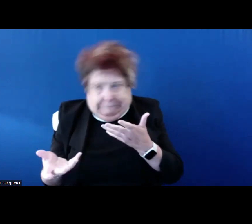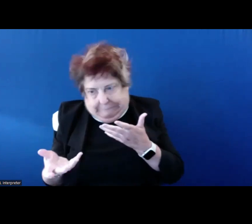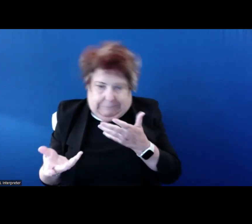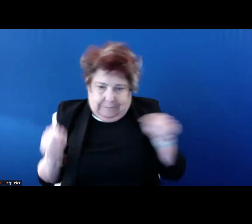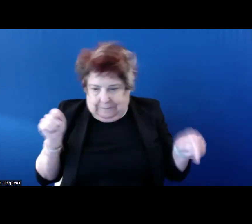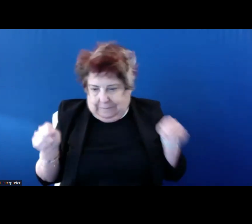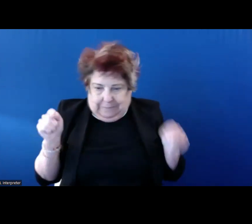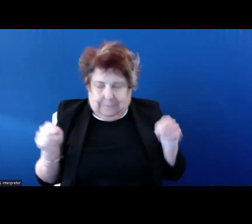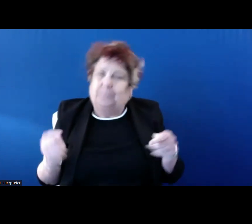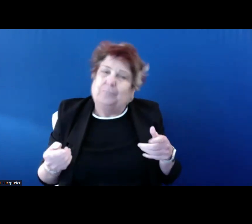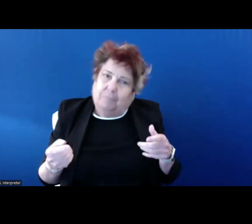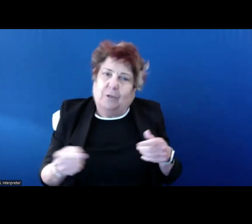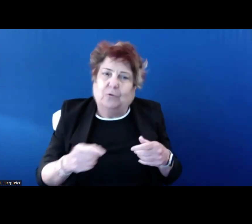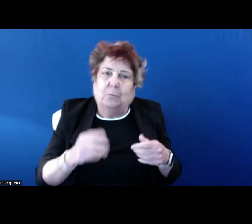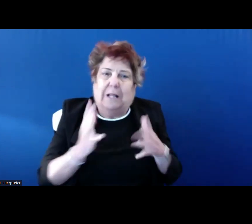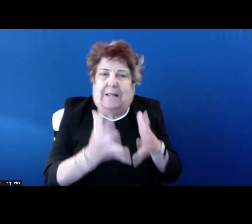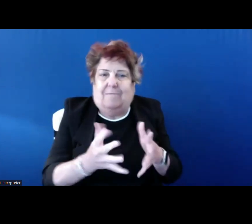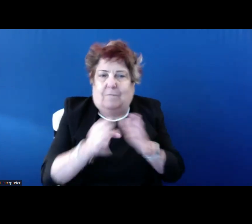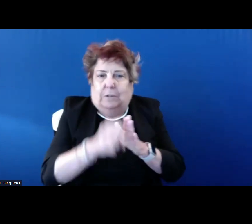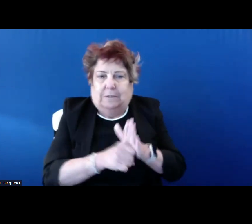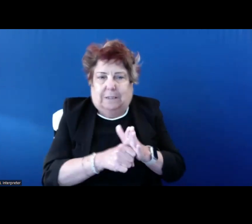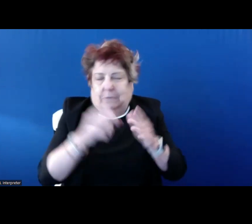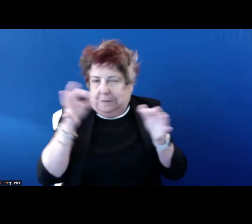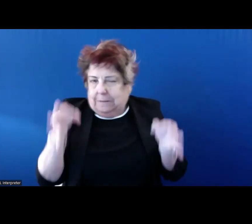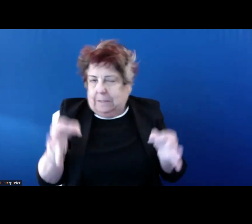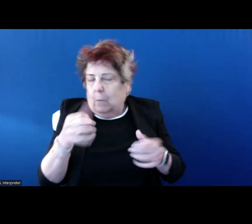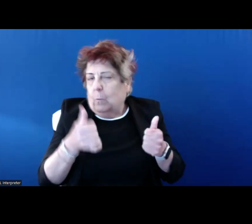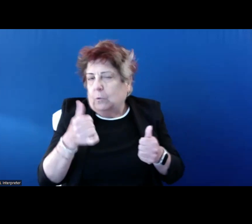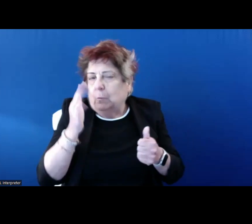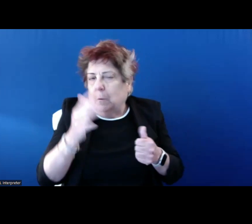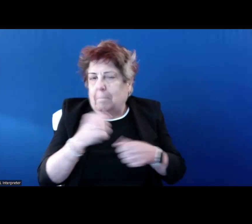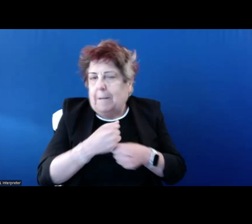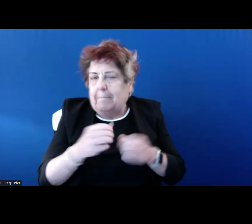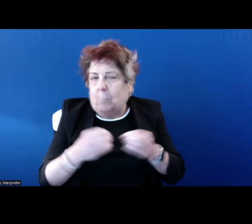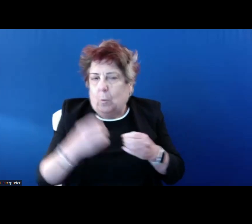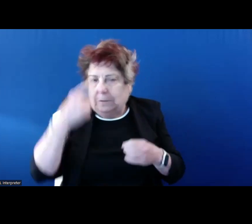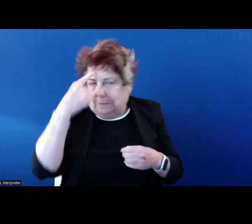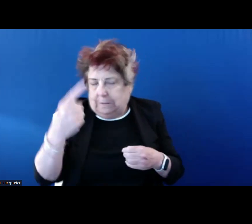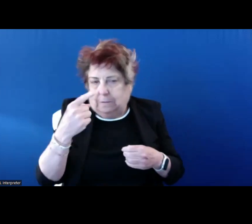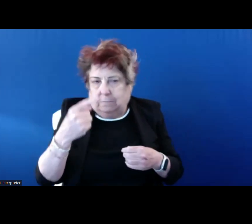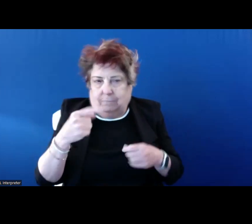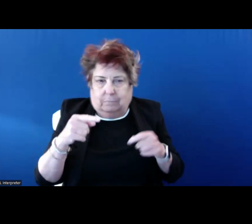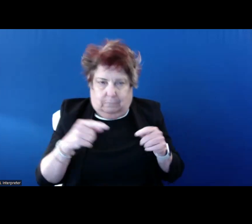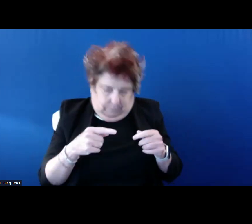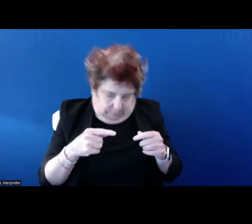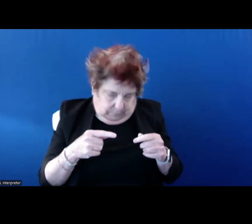to kind of decide what will make the most sense for them in order to build the most robust team that they feel